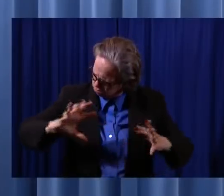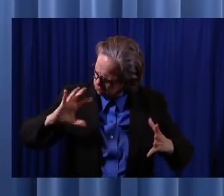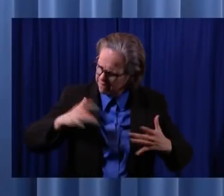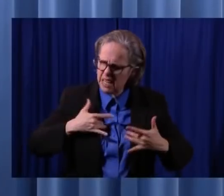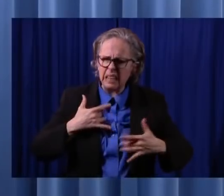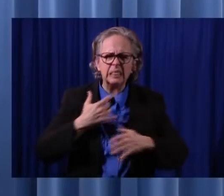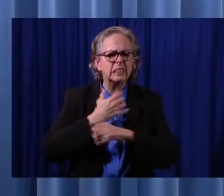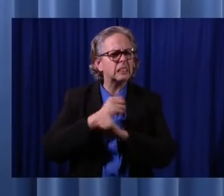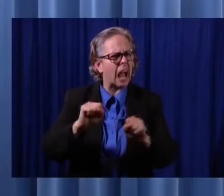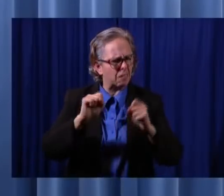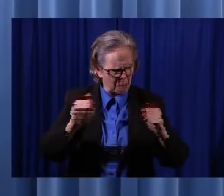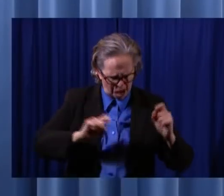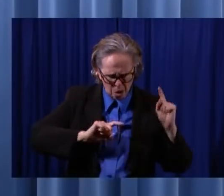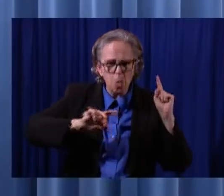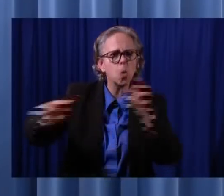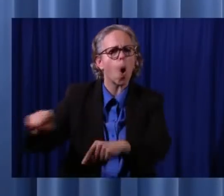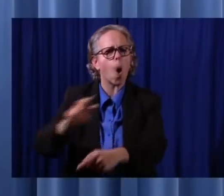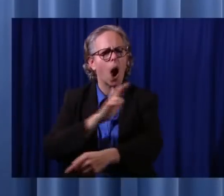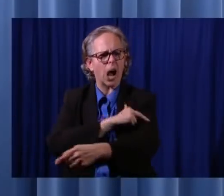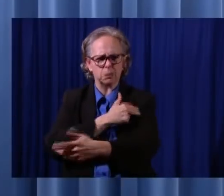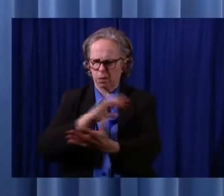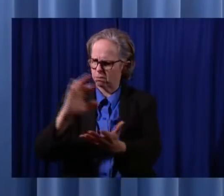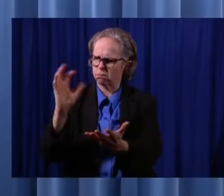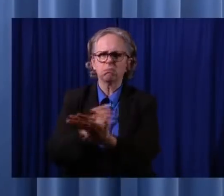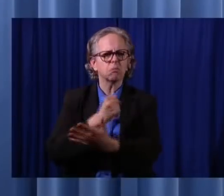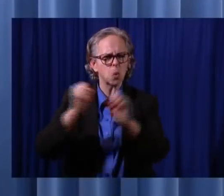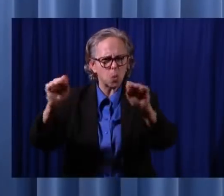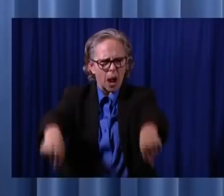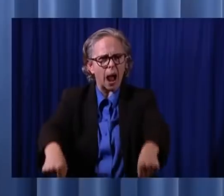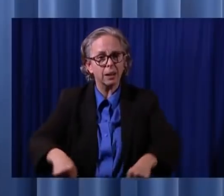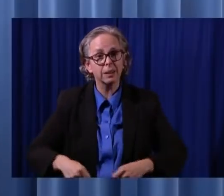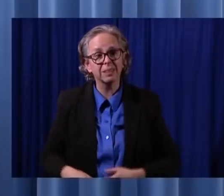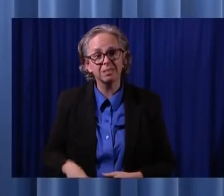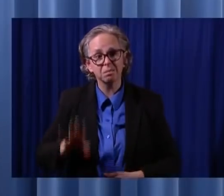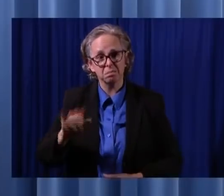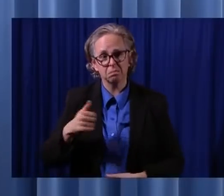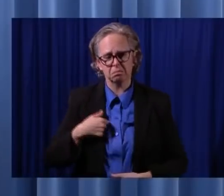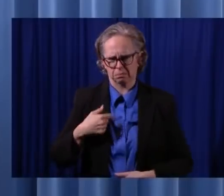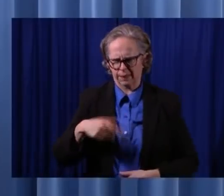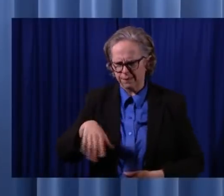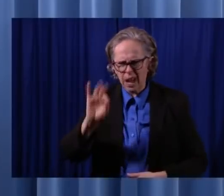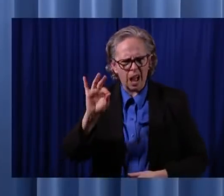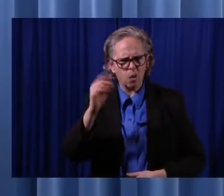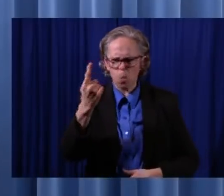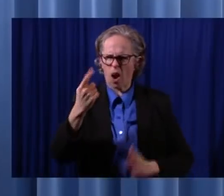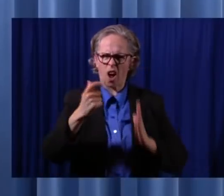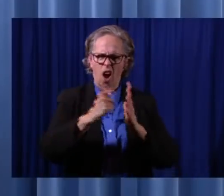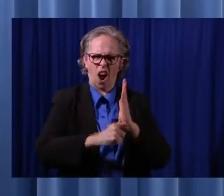ENVIRONMENT FOR ALL PATIENTS. NOW THAT OHIO HOSPITALS ARE OPENING BACK UP COMPLETELY FOR